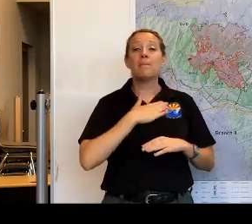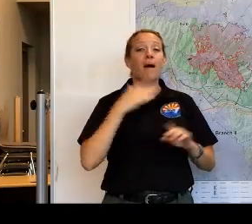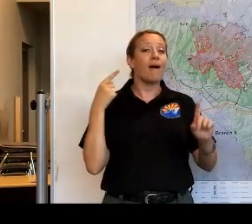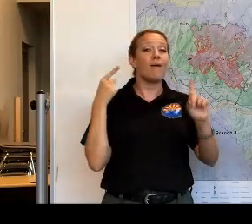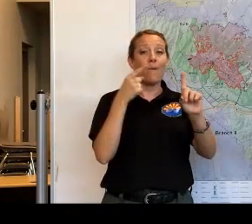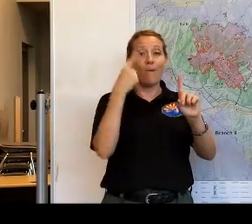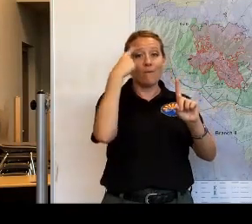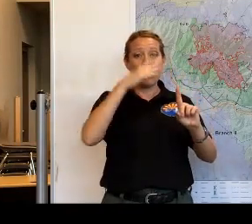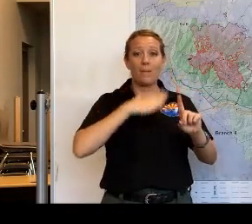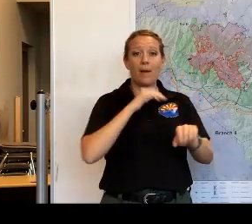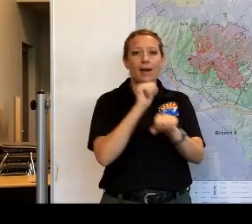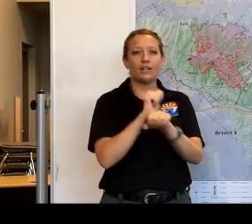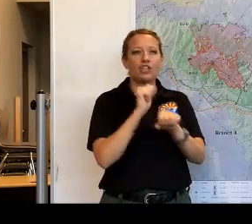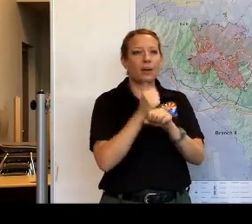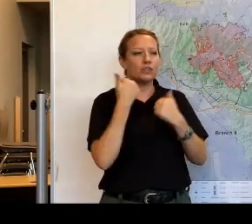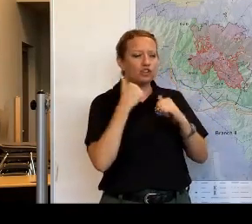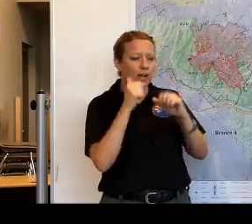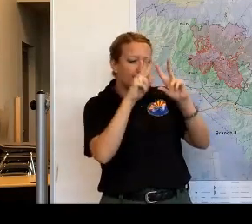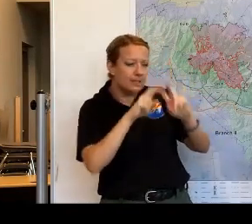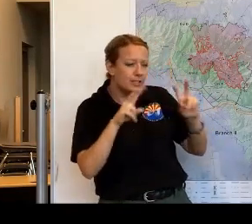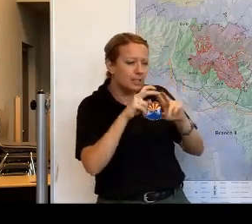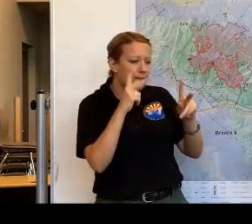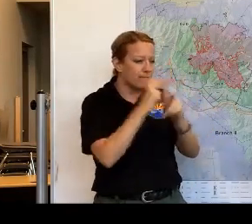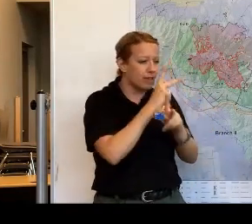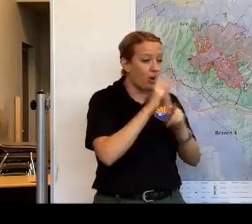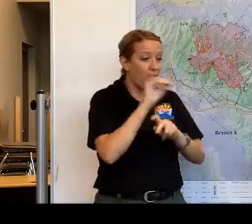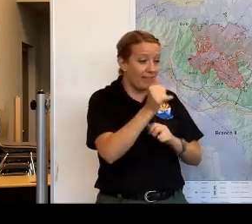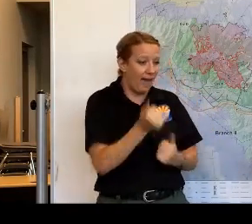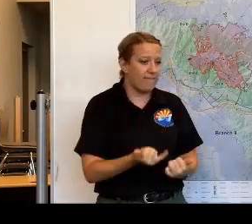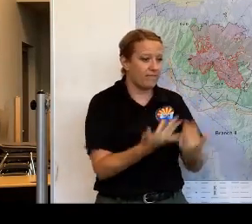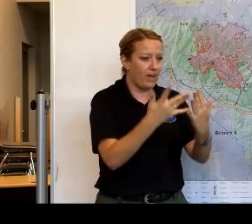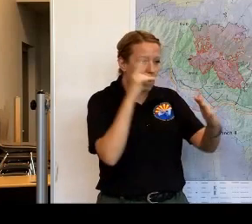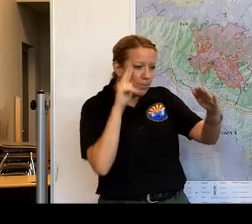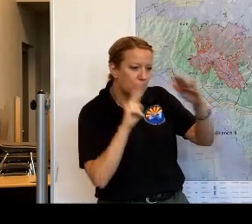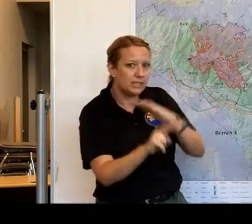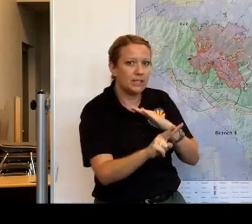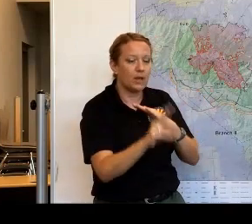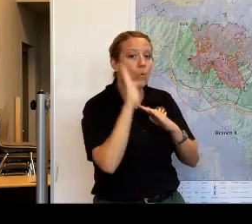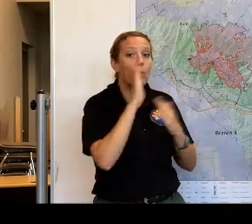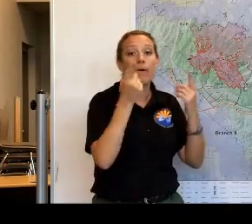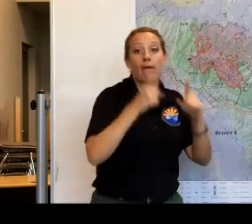predict what the fire is gonna do and the fire, it depends